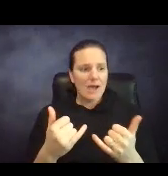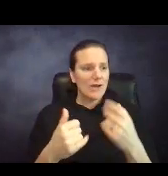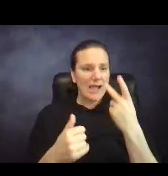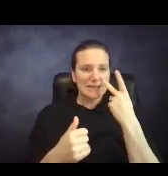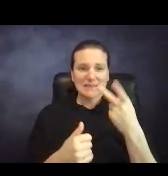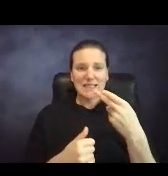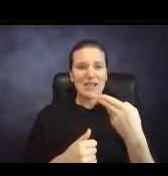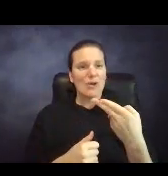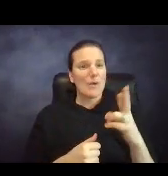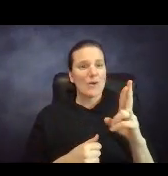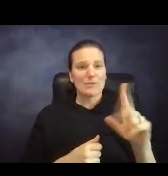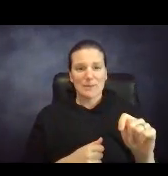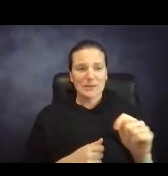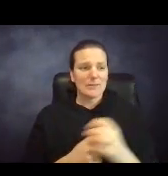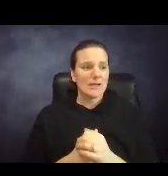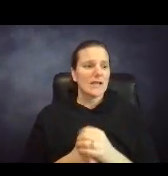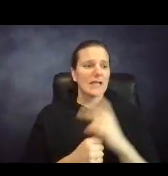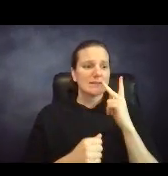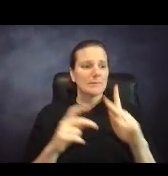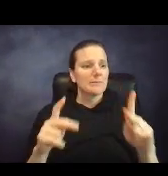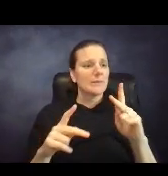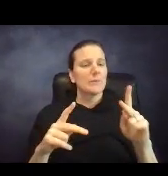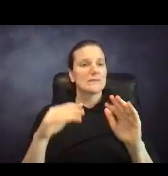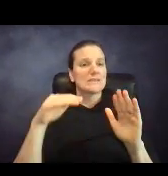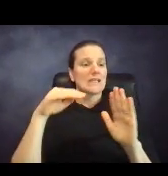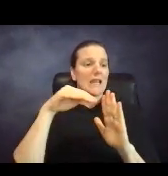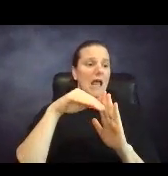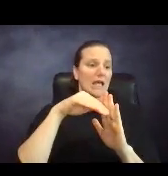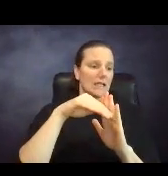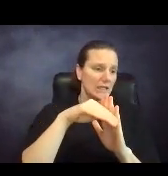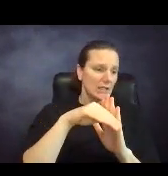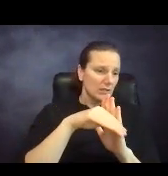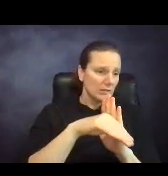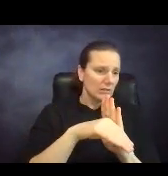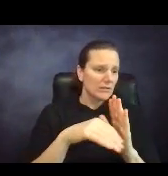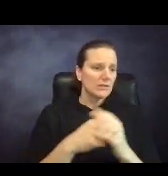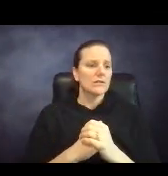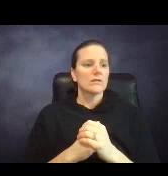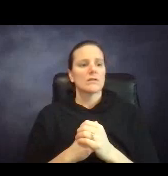and so instead of, instead of people's declining and that being the expectation, I get